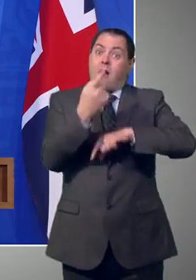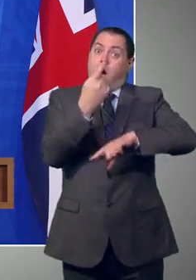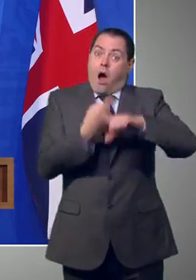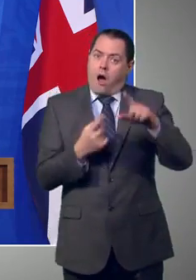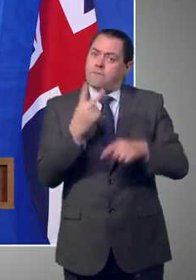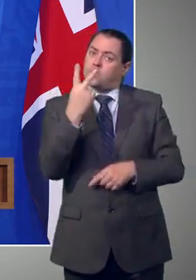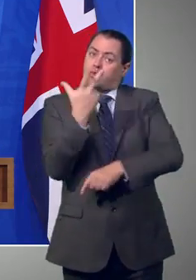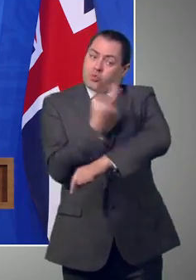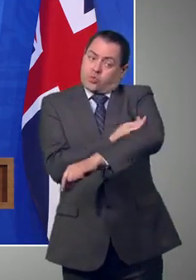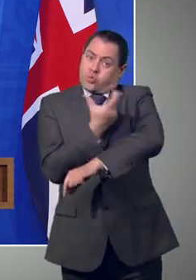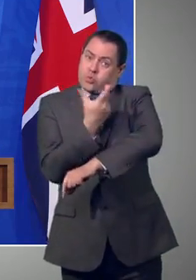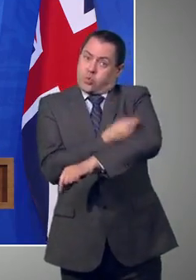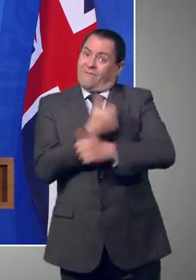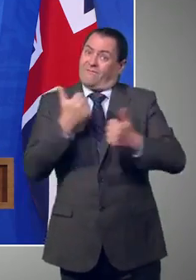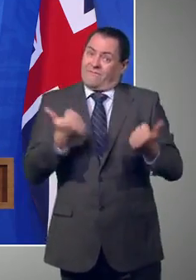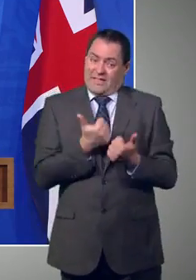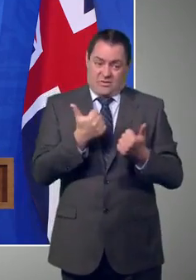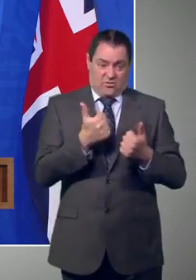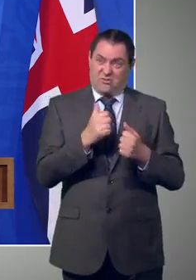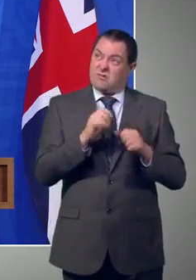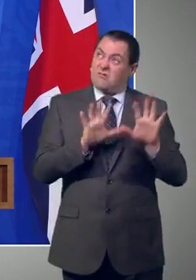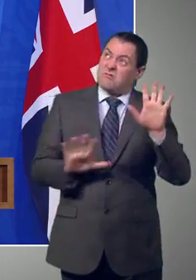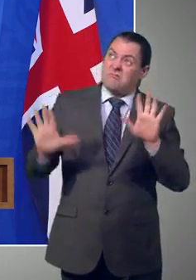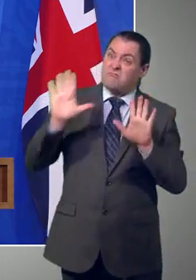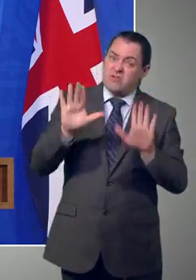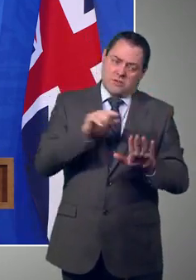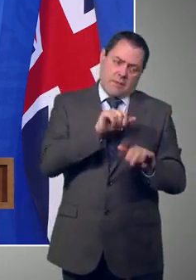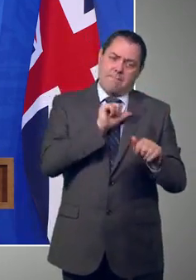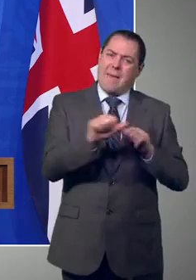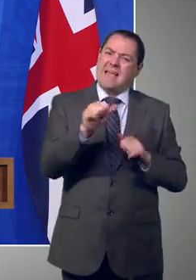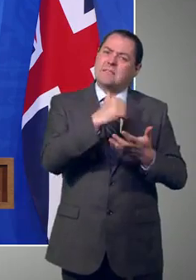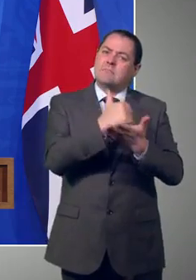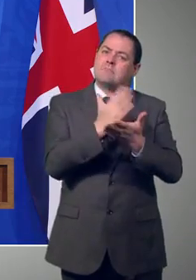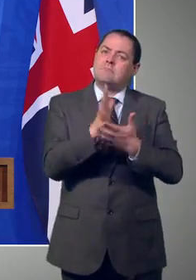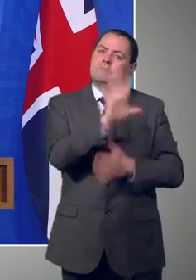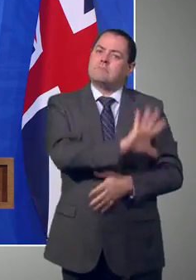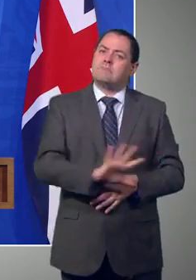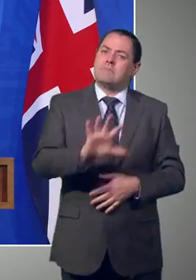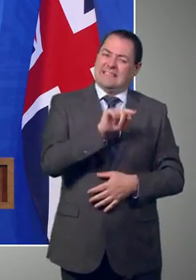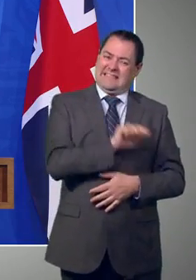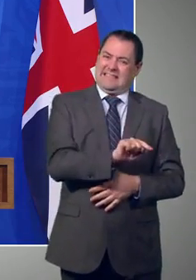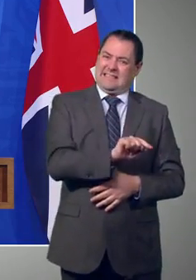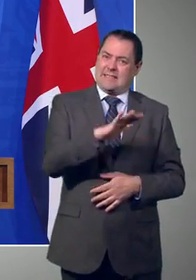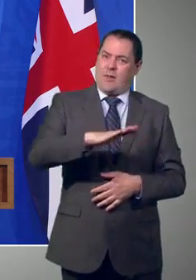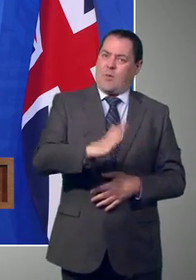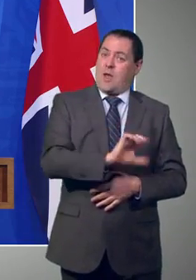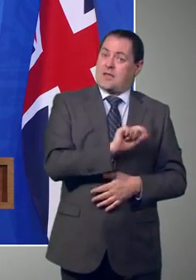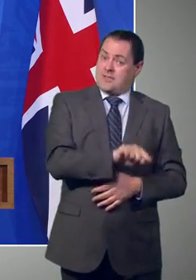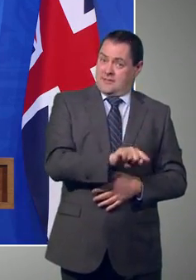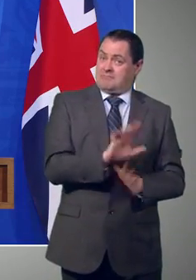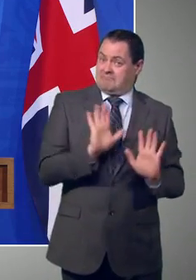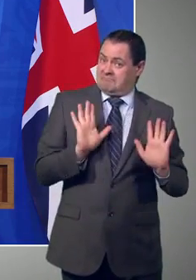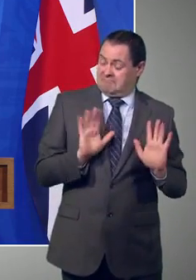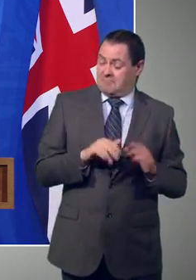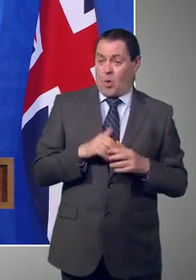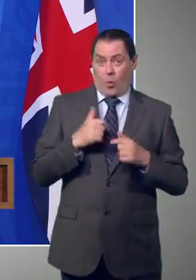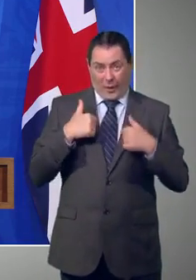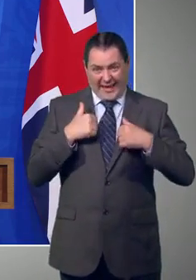This is the highest proportion in the country all in all this rapid progress in the roll out